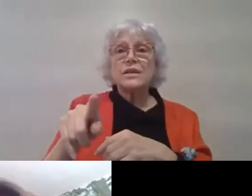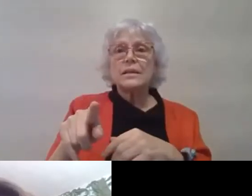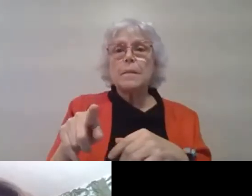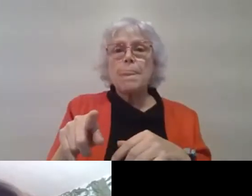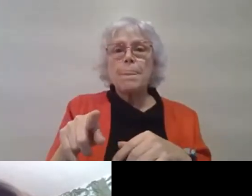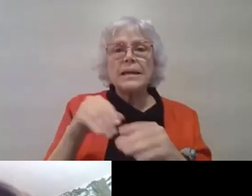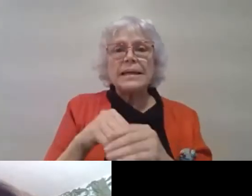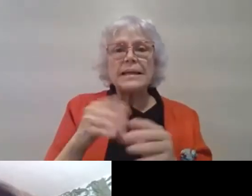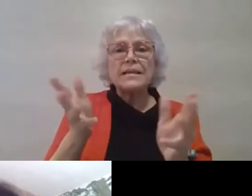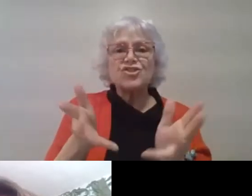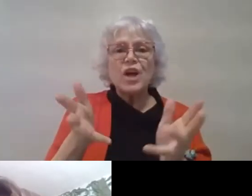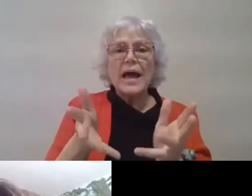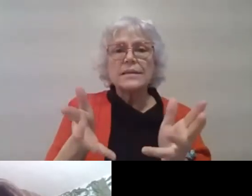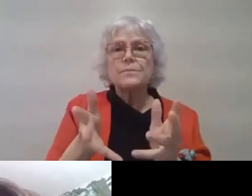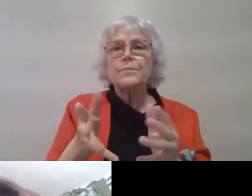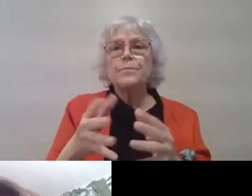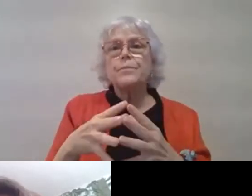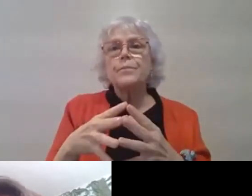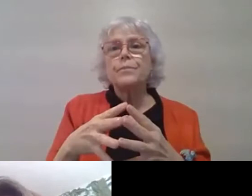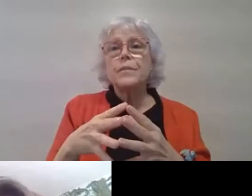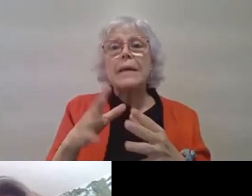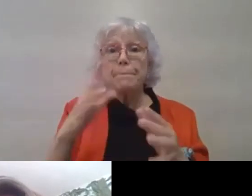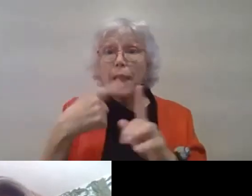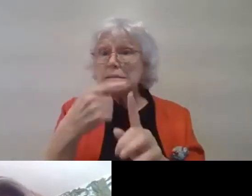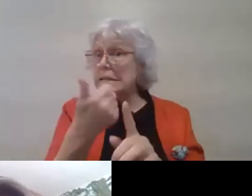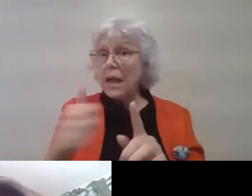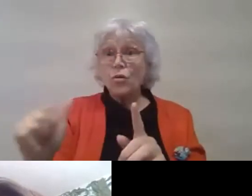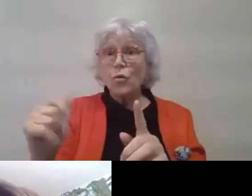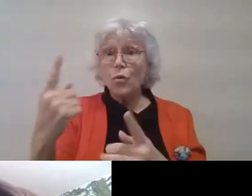which I will bring forward, but I will get us started.